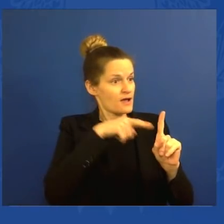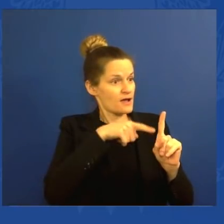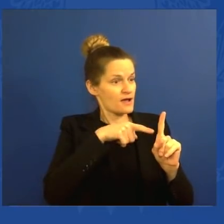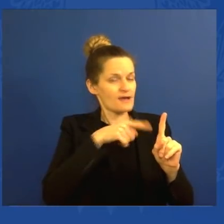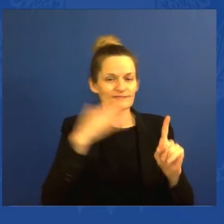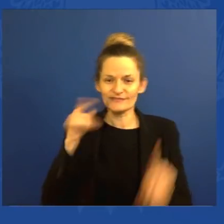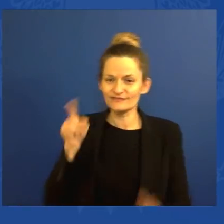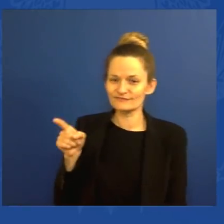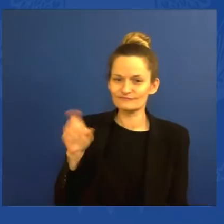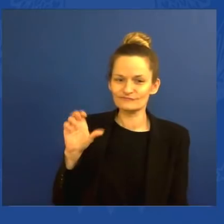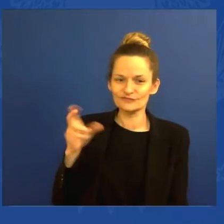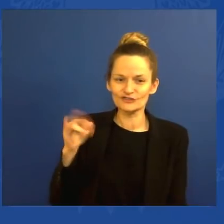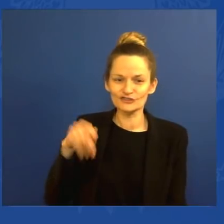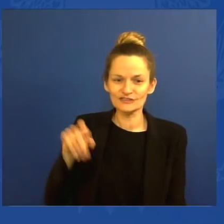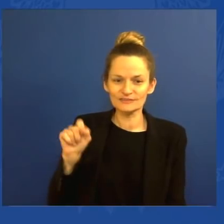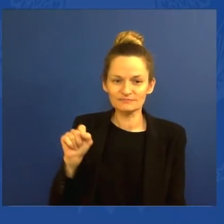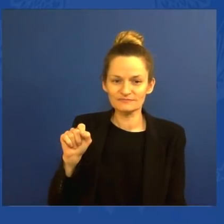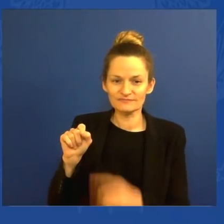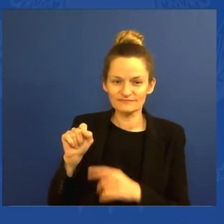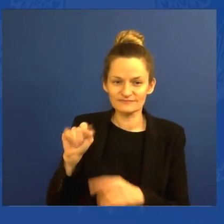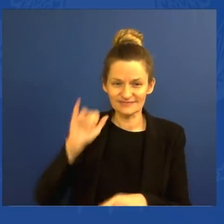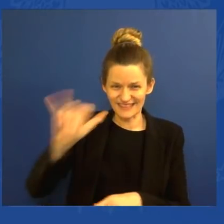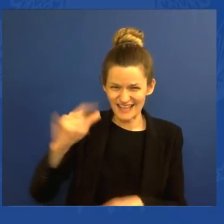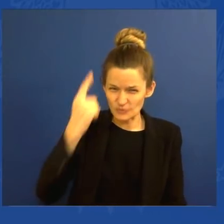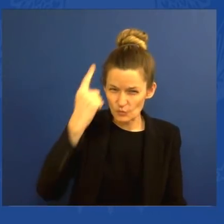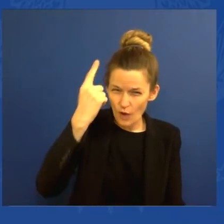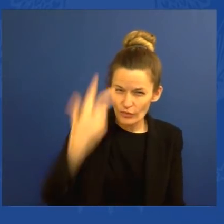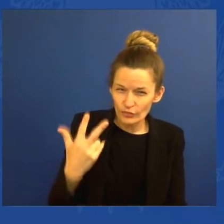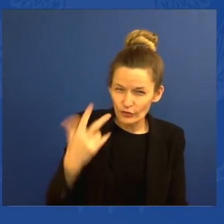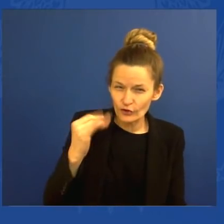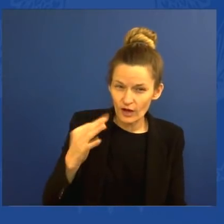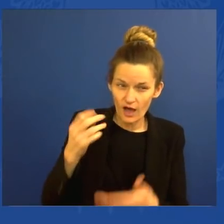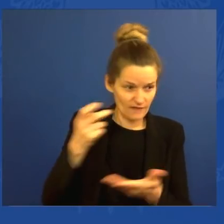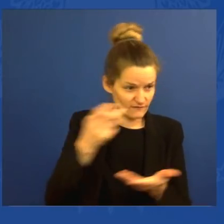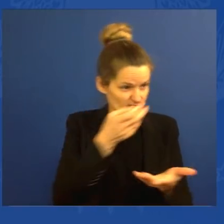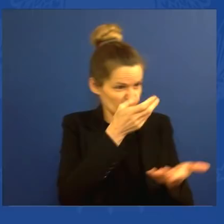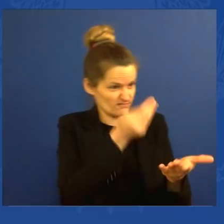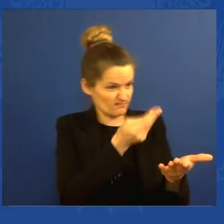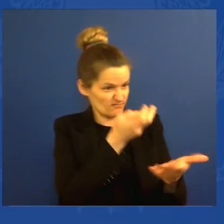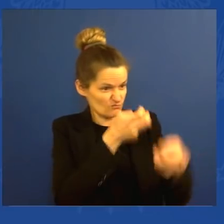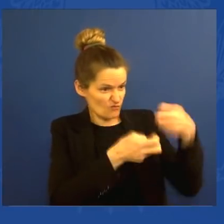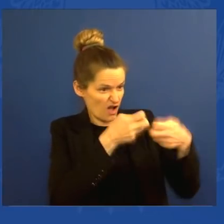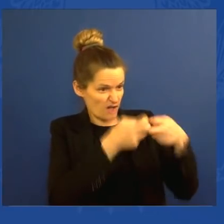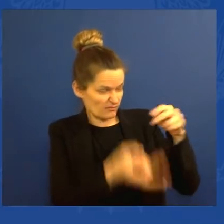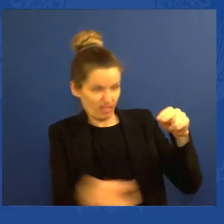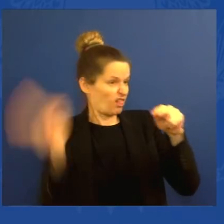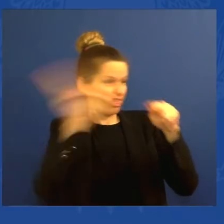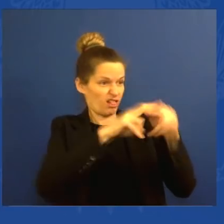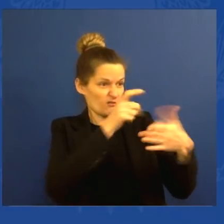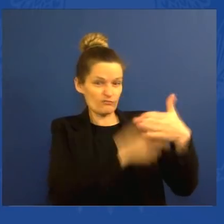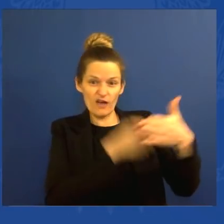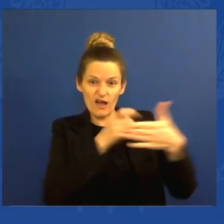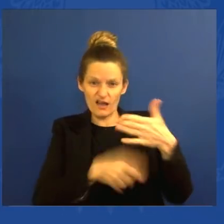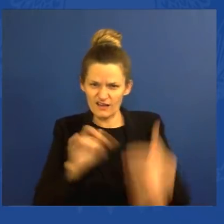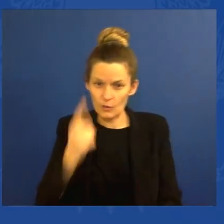And so, we can solve a lot of that. I'd like to, with her permission -- Liz, I'd like to go to you a little bit,